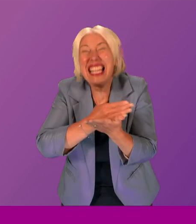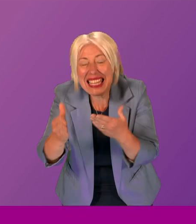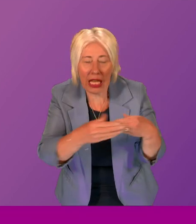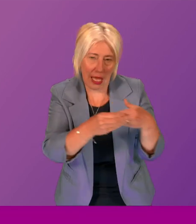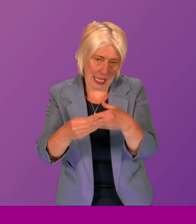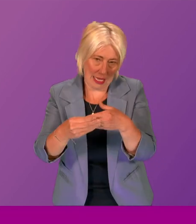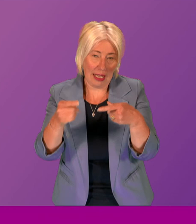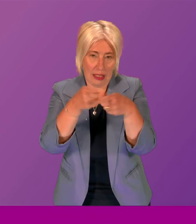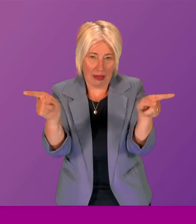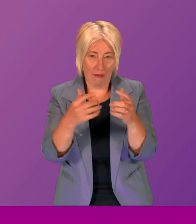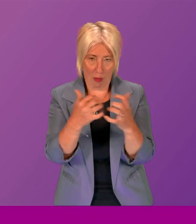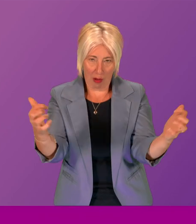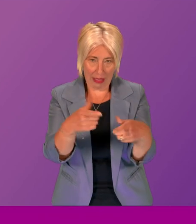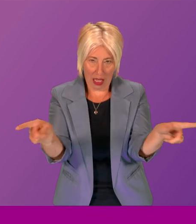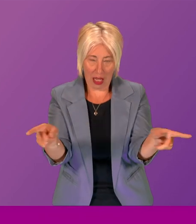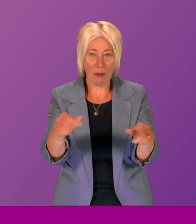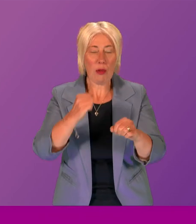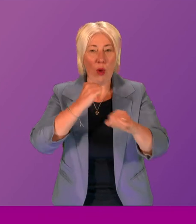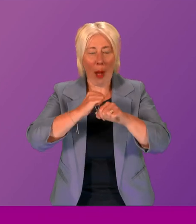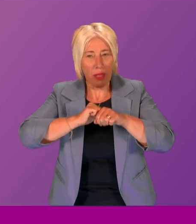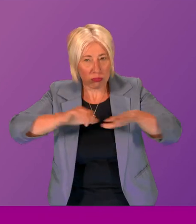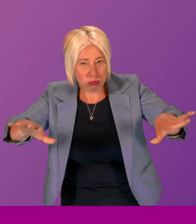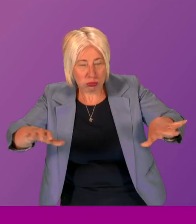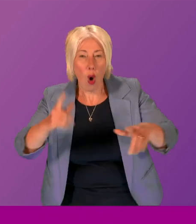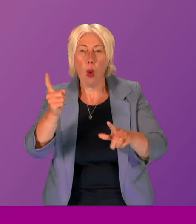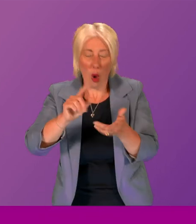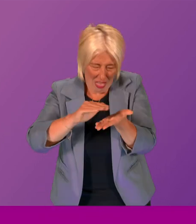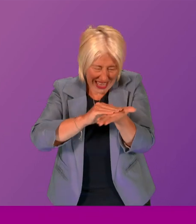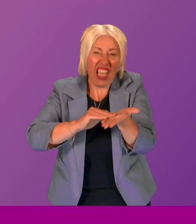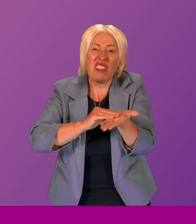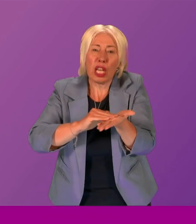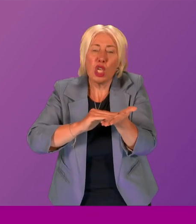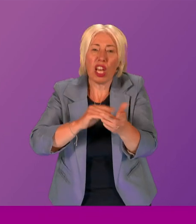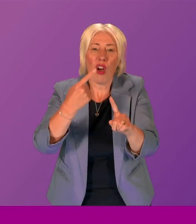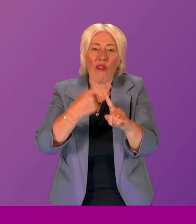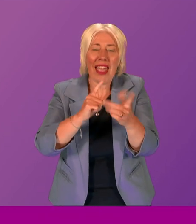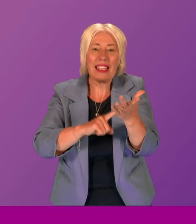public at large, in a publicity scheme, on the definition, and on deregistration,